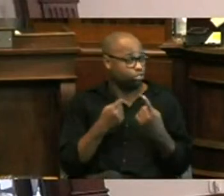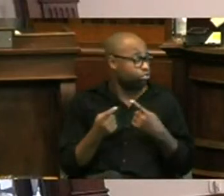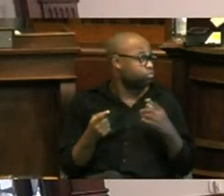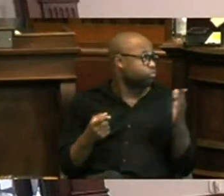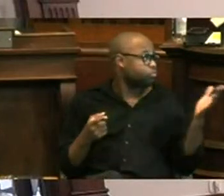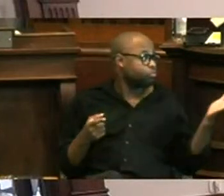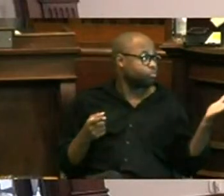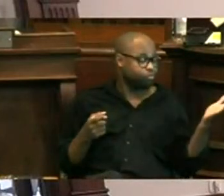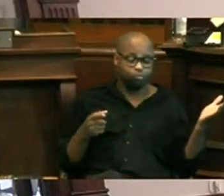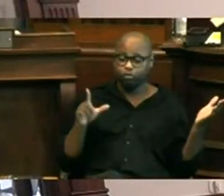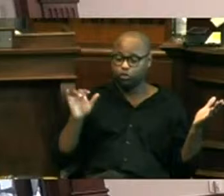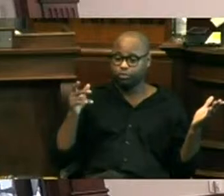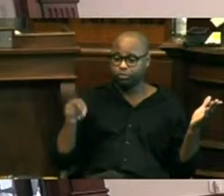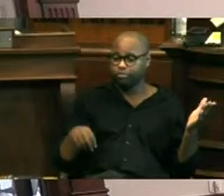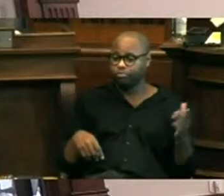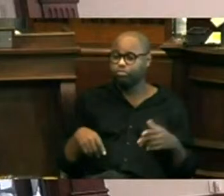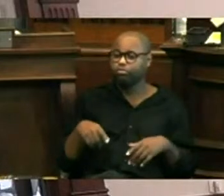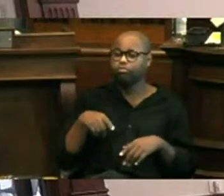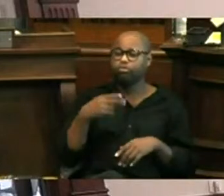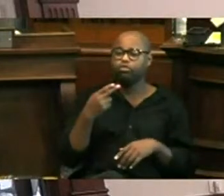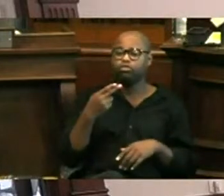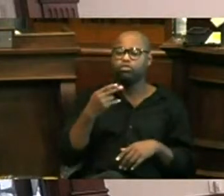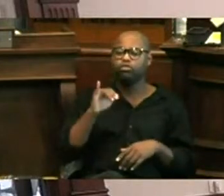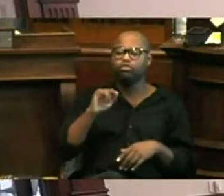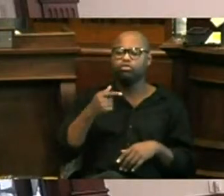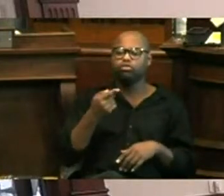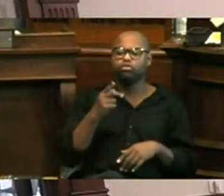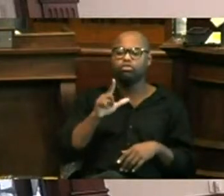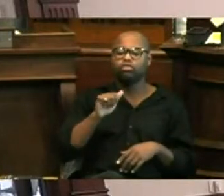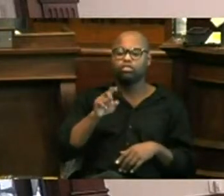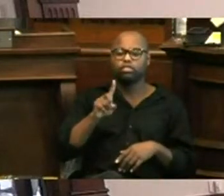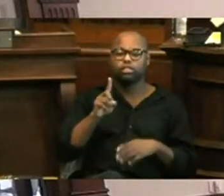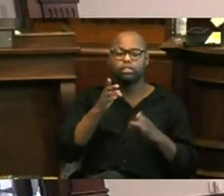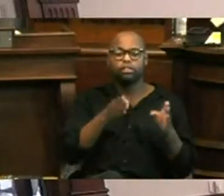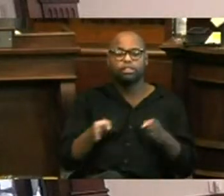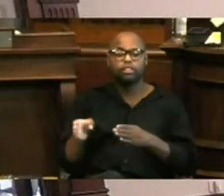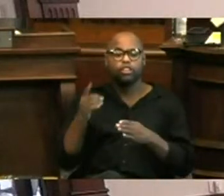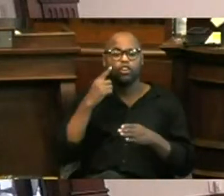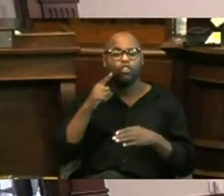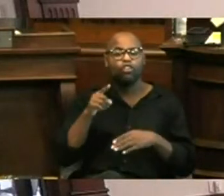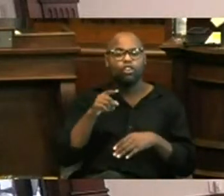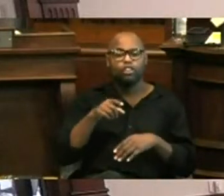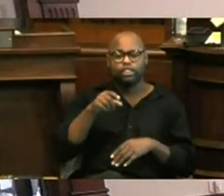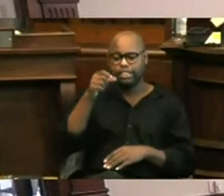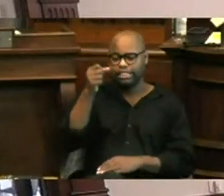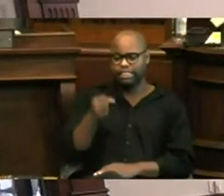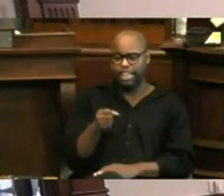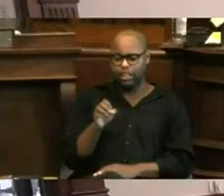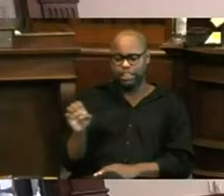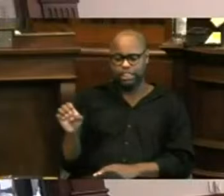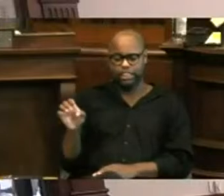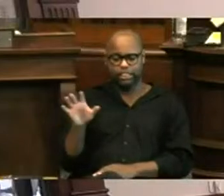you. Are there any other questions, comments or concerns? Council? Yes. Council member.